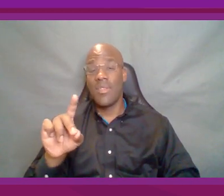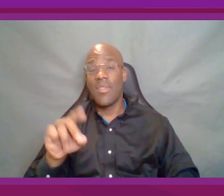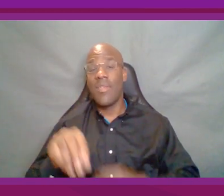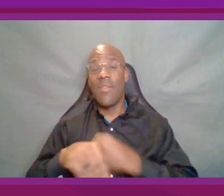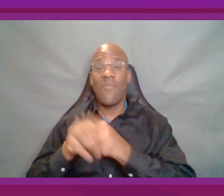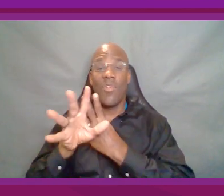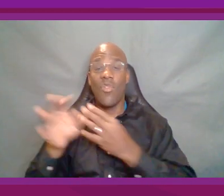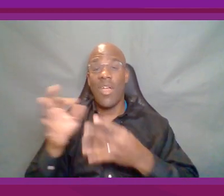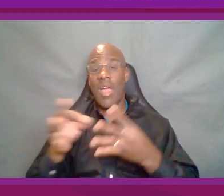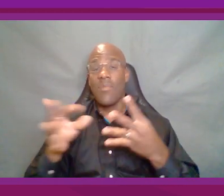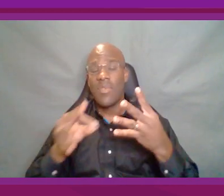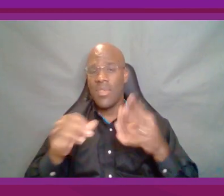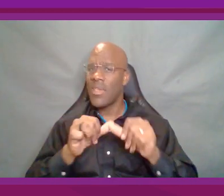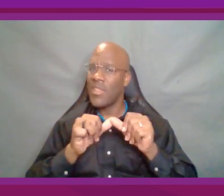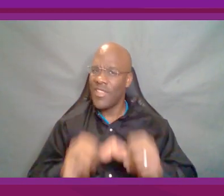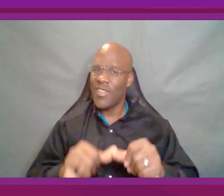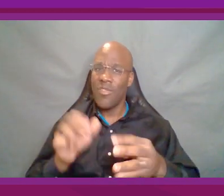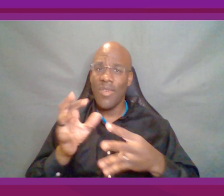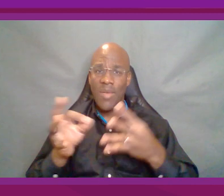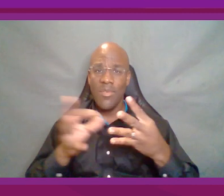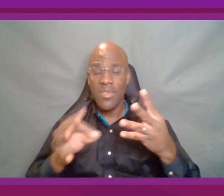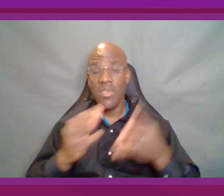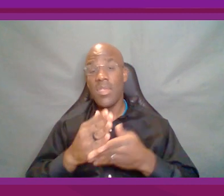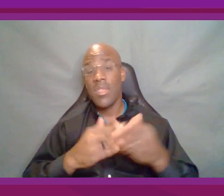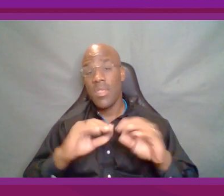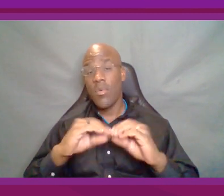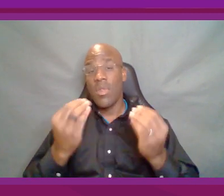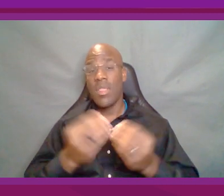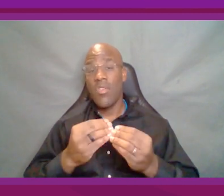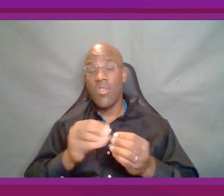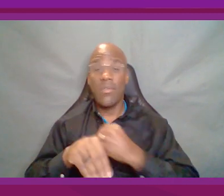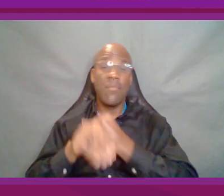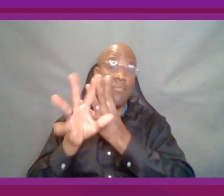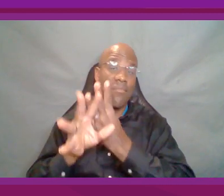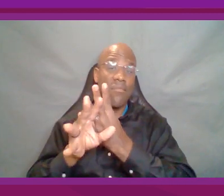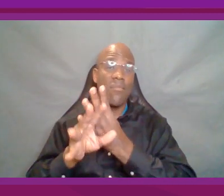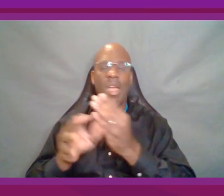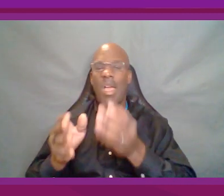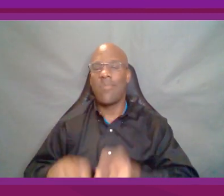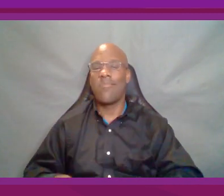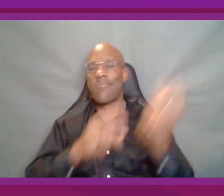be options. There are some organizations that have stopped doing virtual options and are only